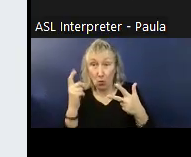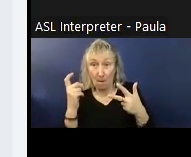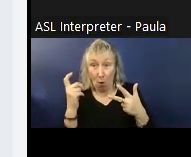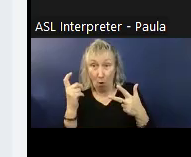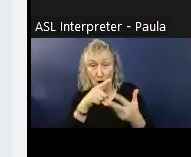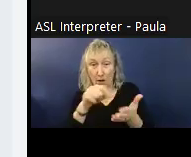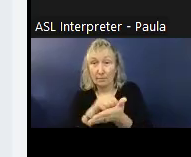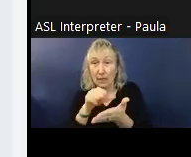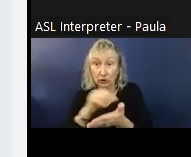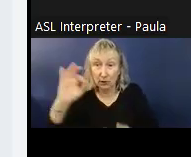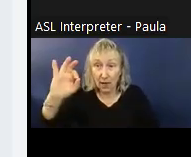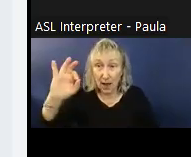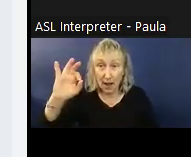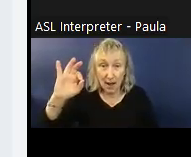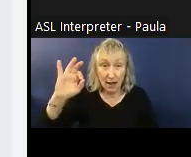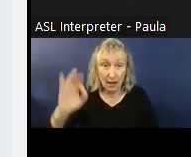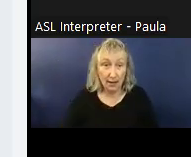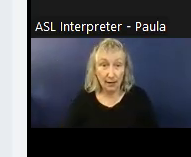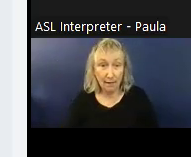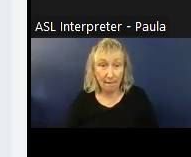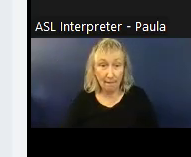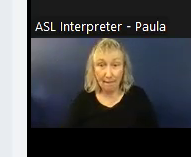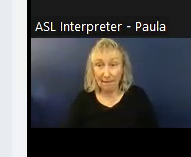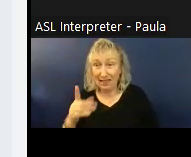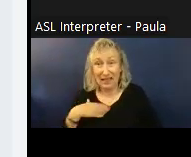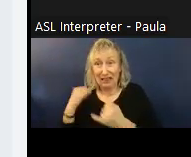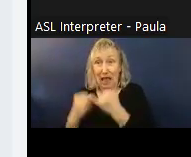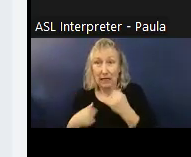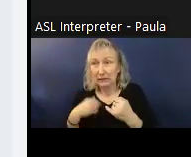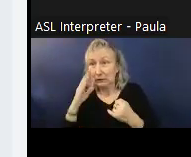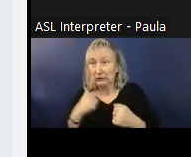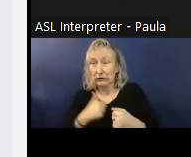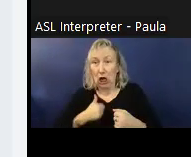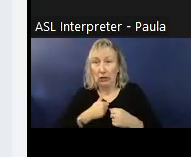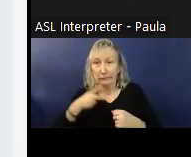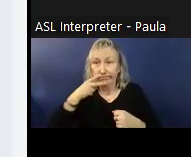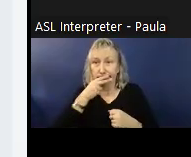I'm over time this will be my last comment. It's OK thank you.